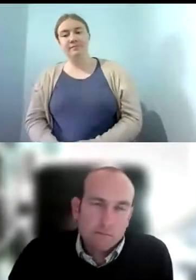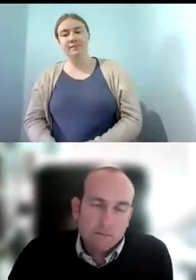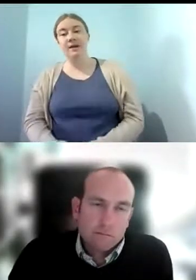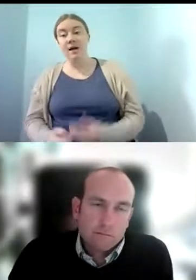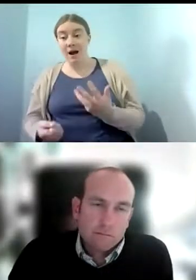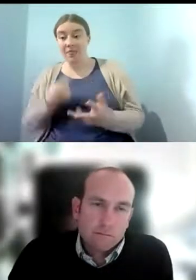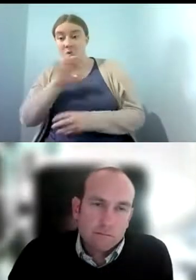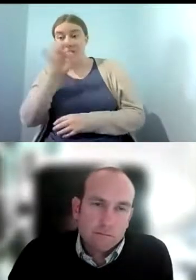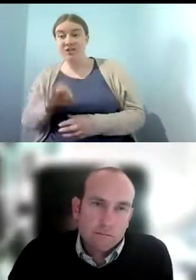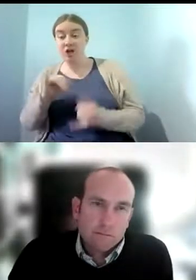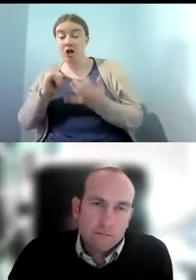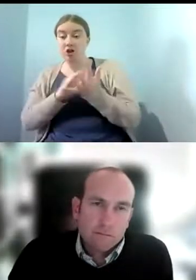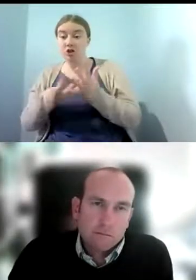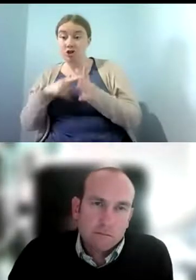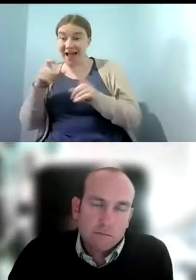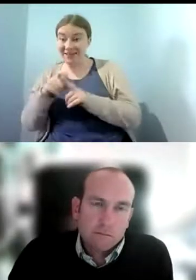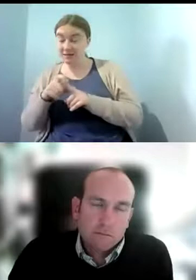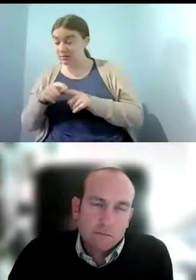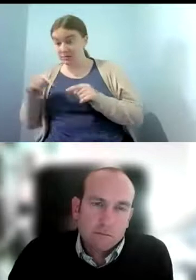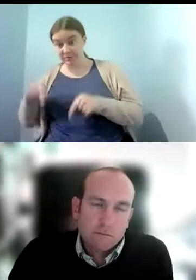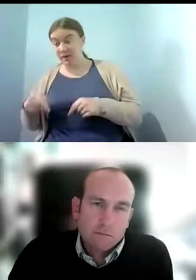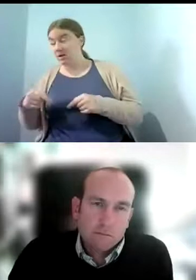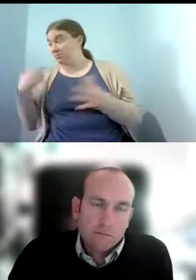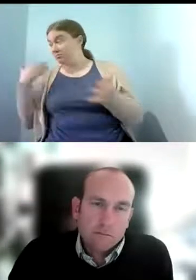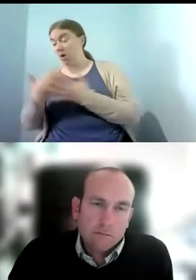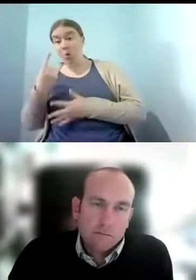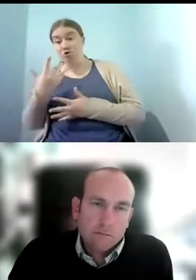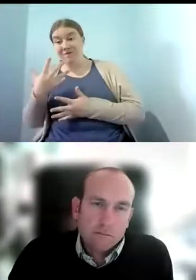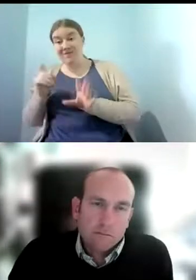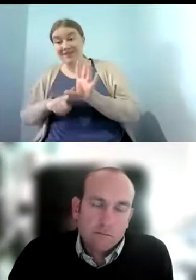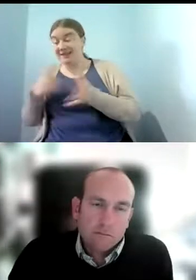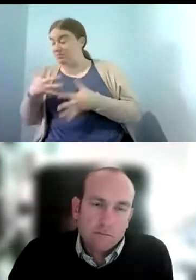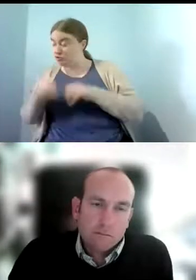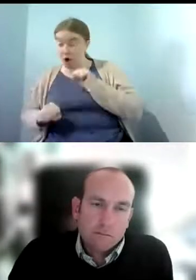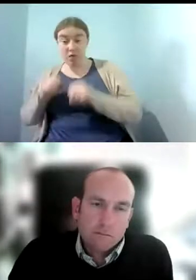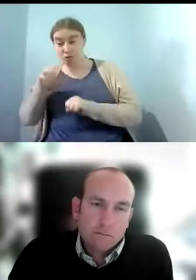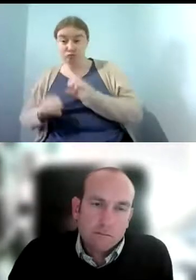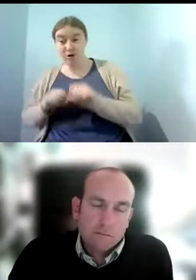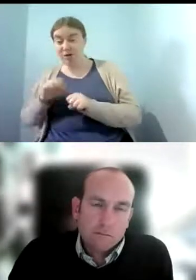far they have got upstream so they've struggled 150 years um and have how far did they get well